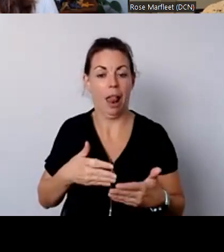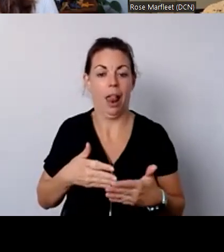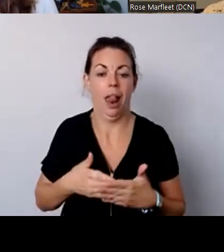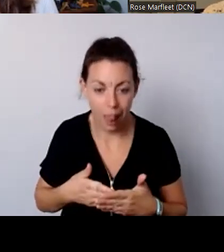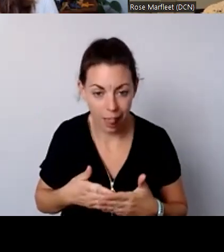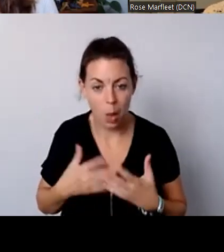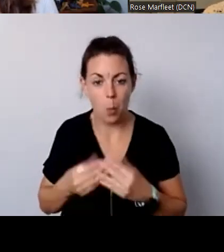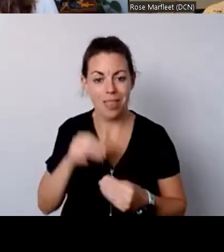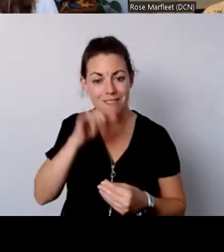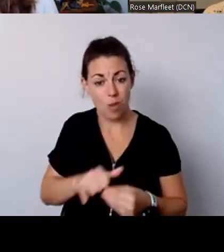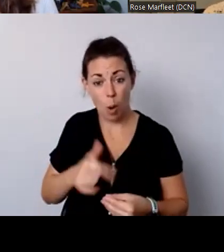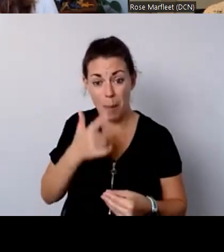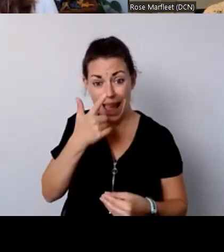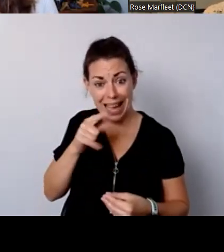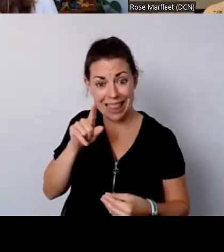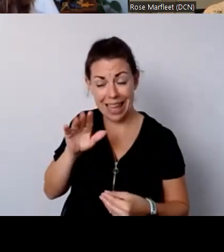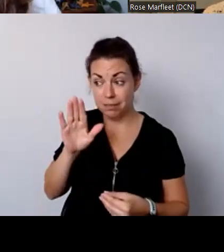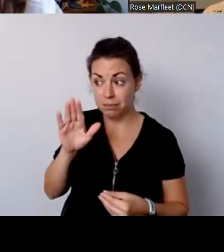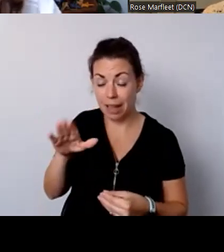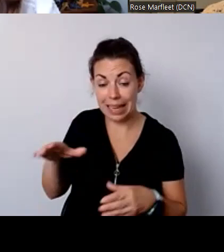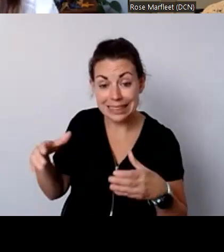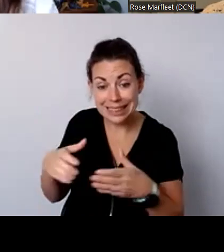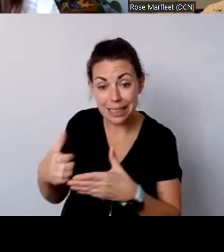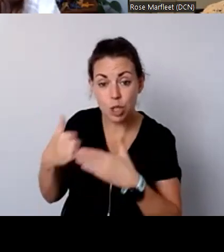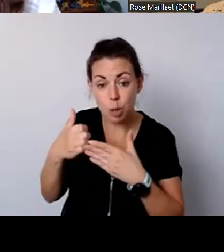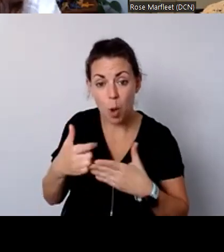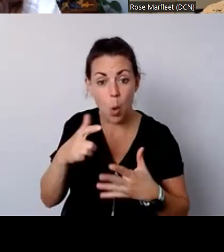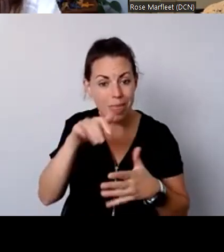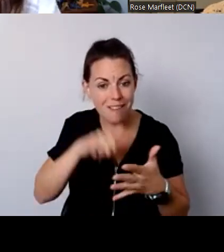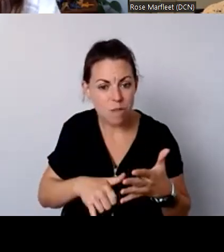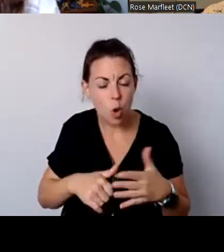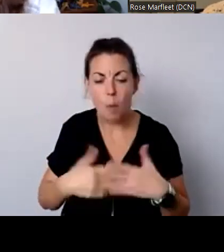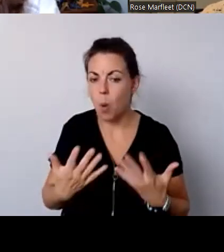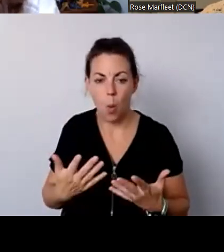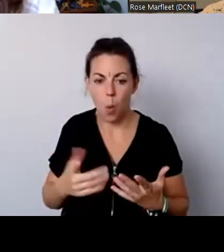Can they reach out to one of the team or anyone for support with that?